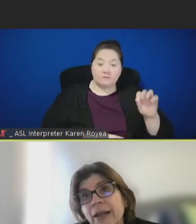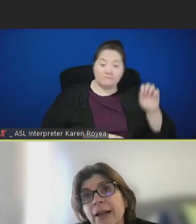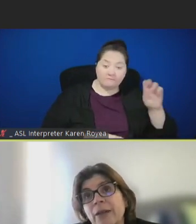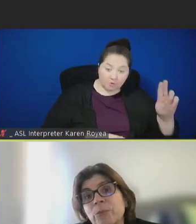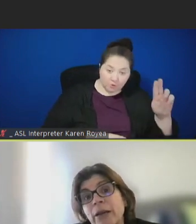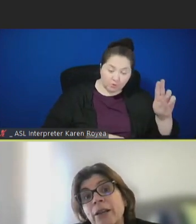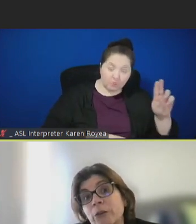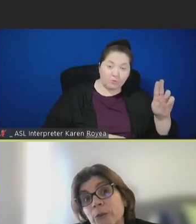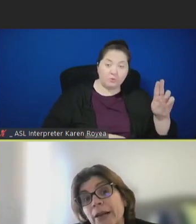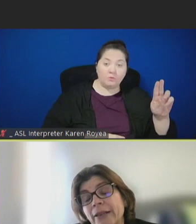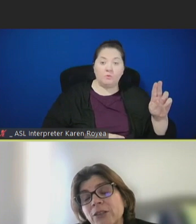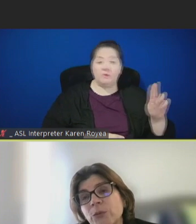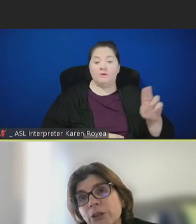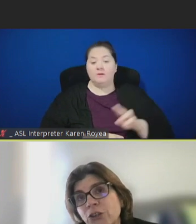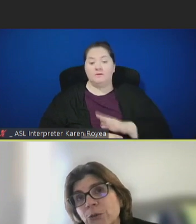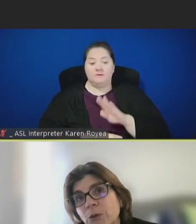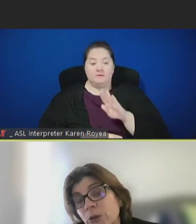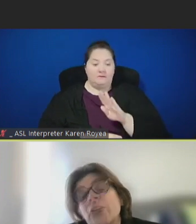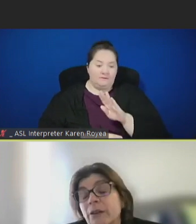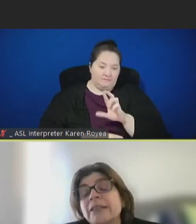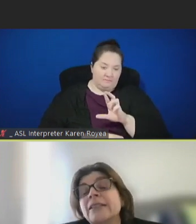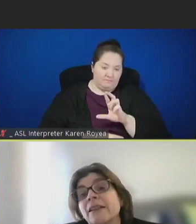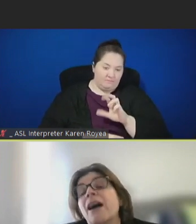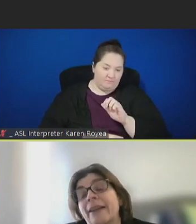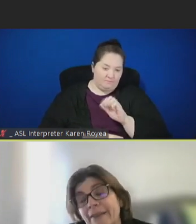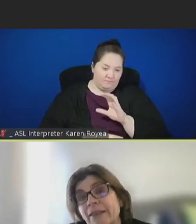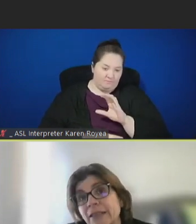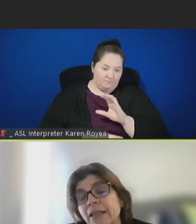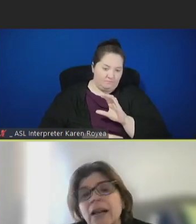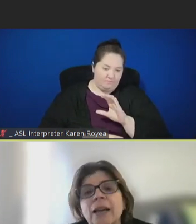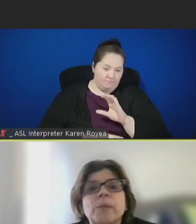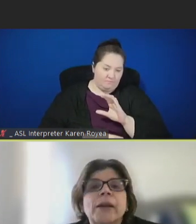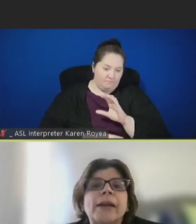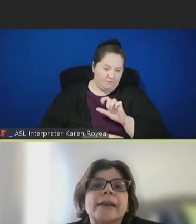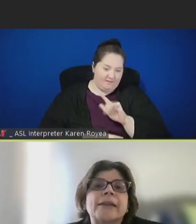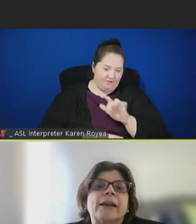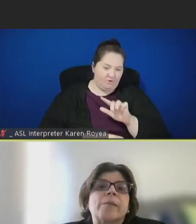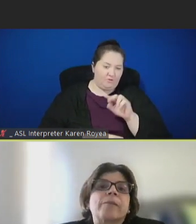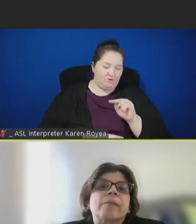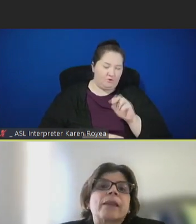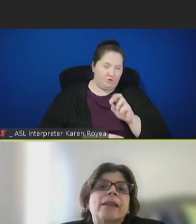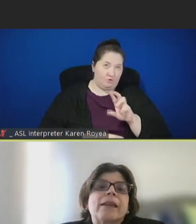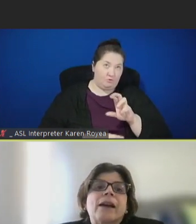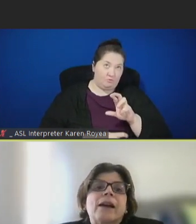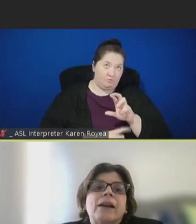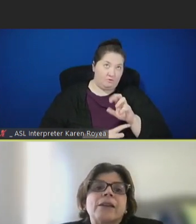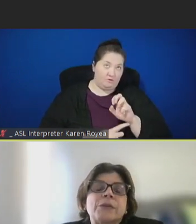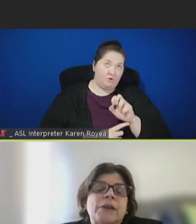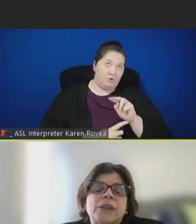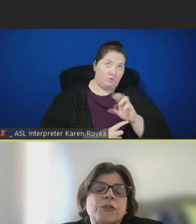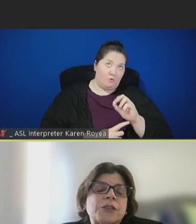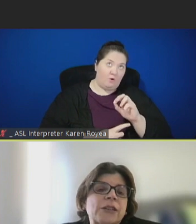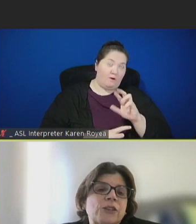and brachial neuritis, which there is not at this time. And it's very interesting. So, if